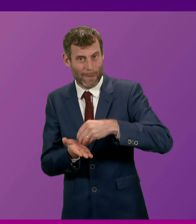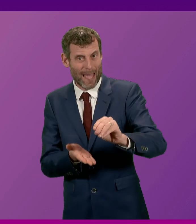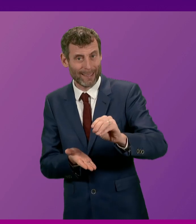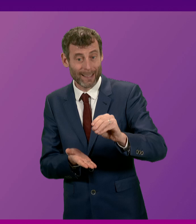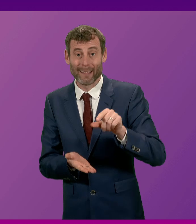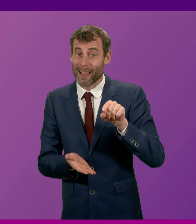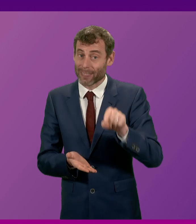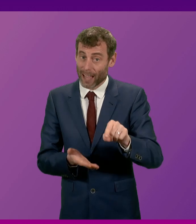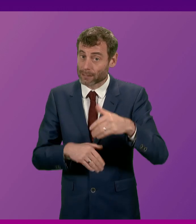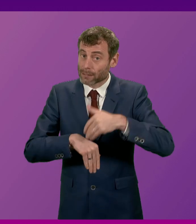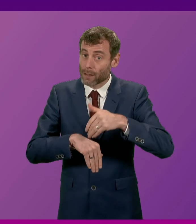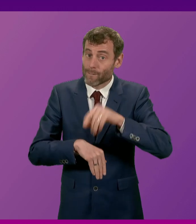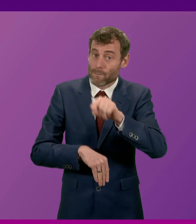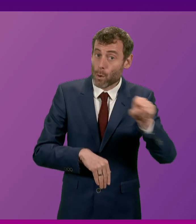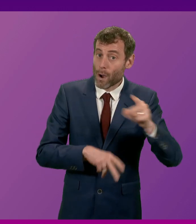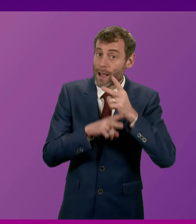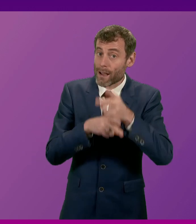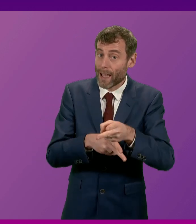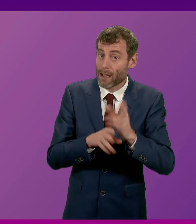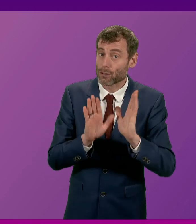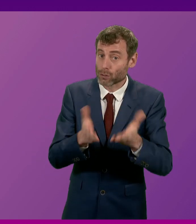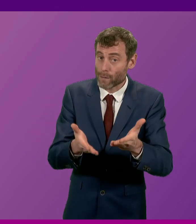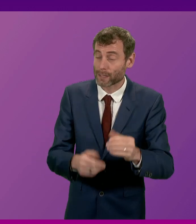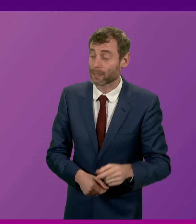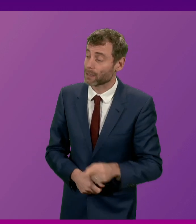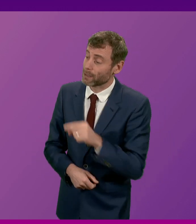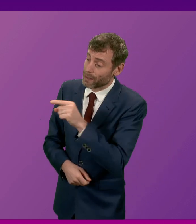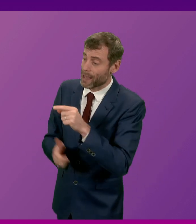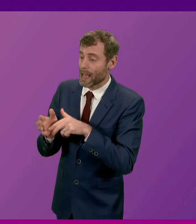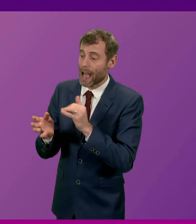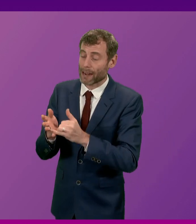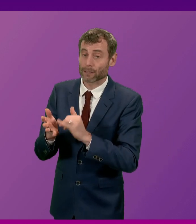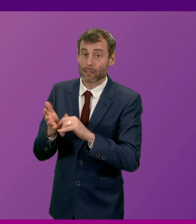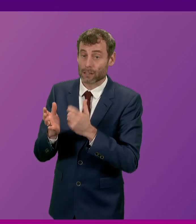Mr Sarwar will, week after week, as I take him through this,